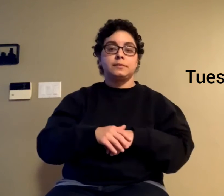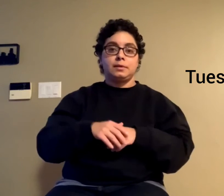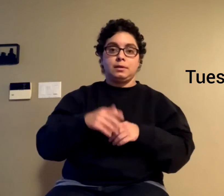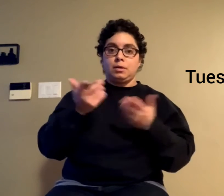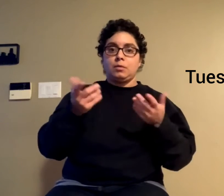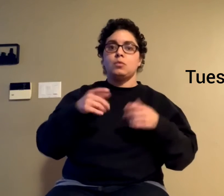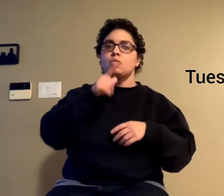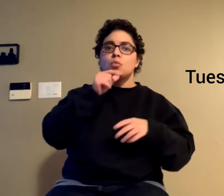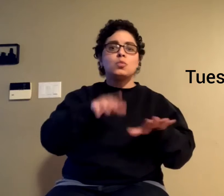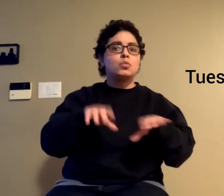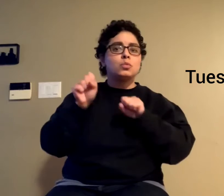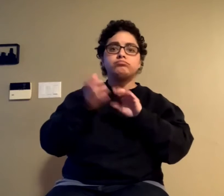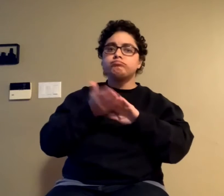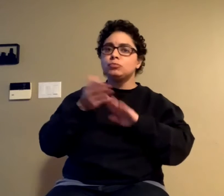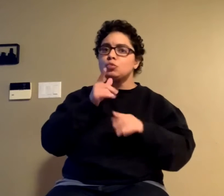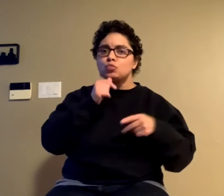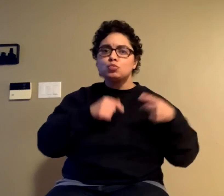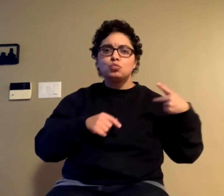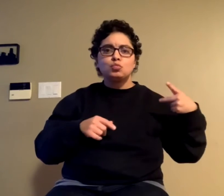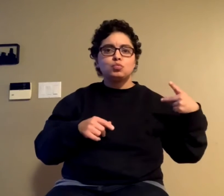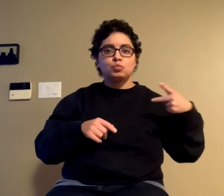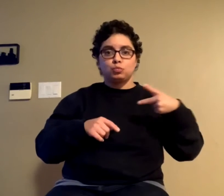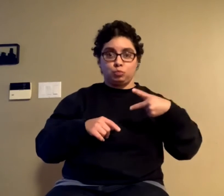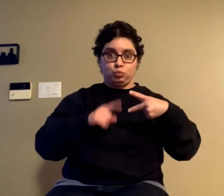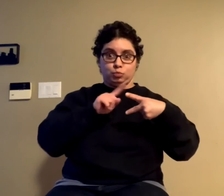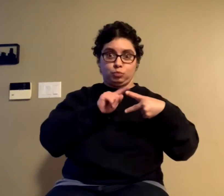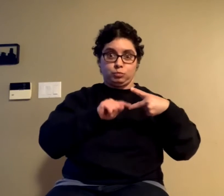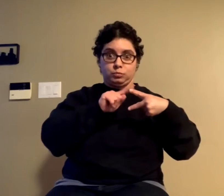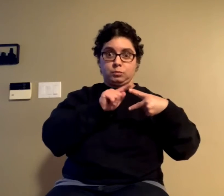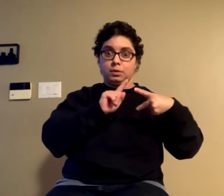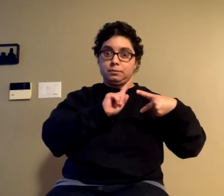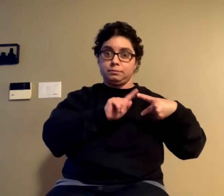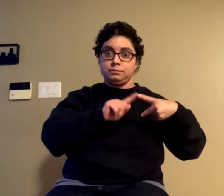Who will run it? Two people: